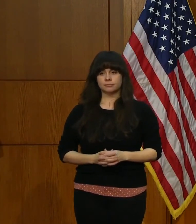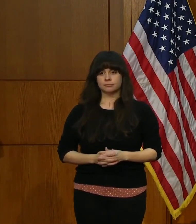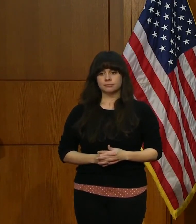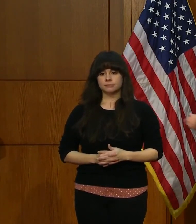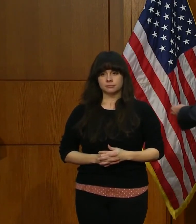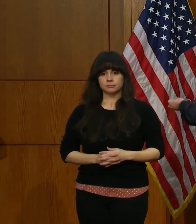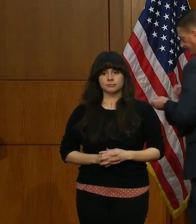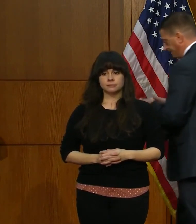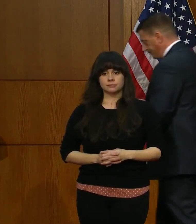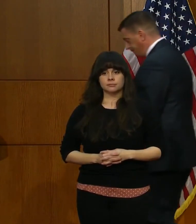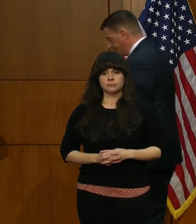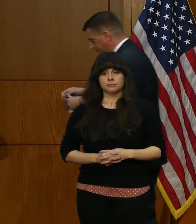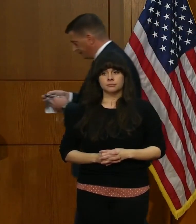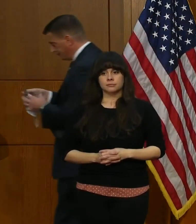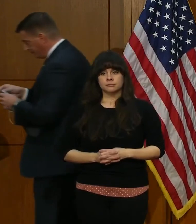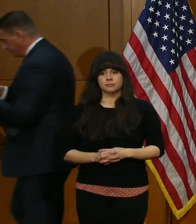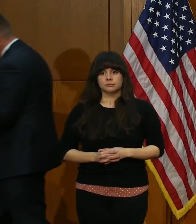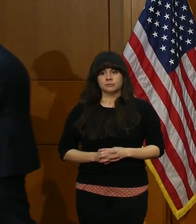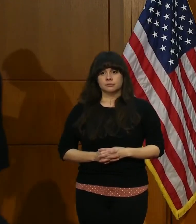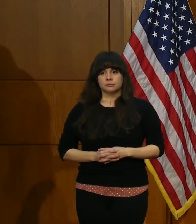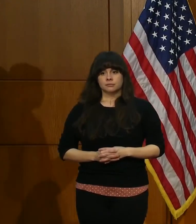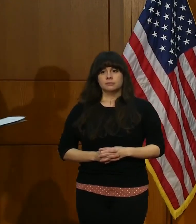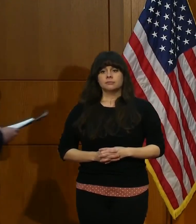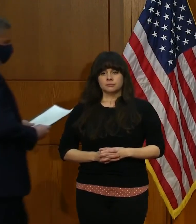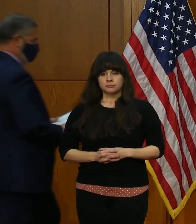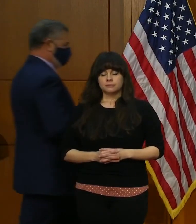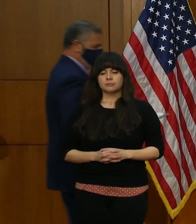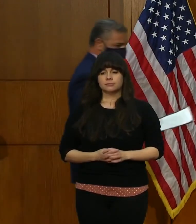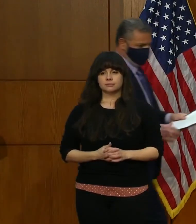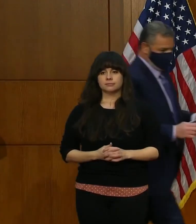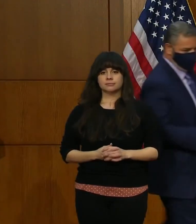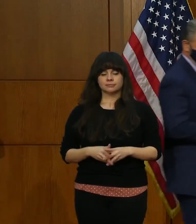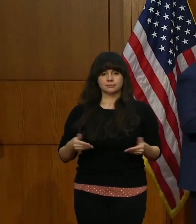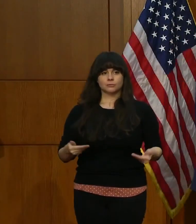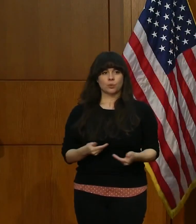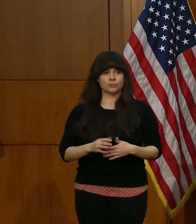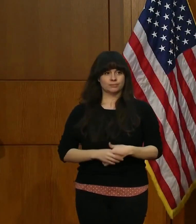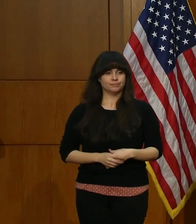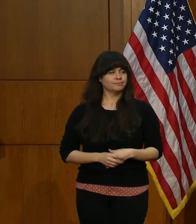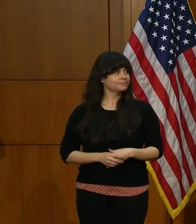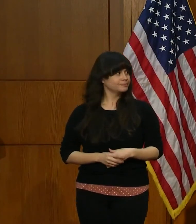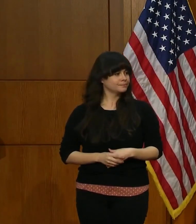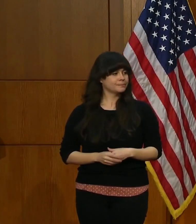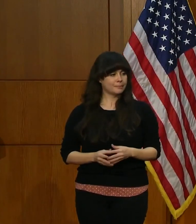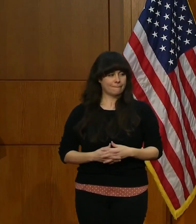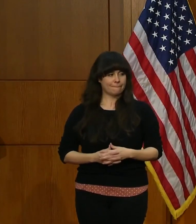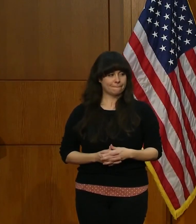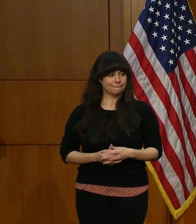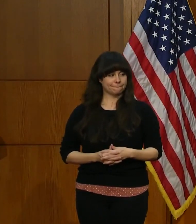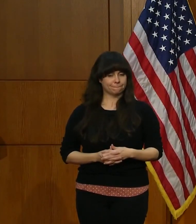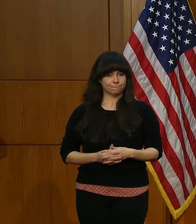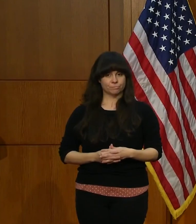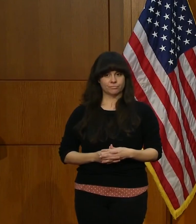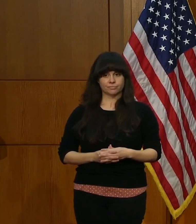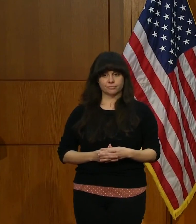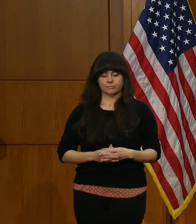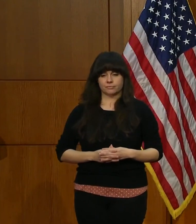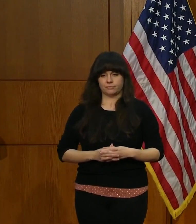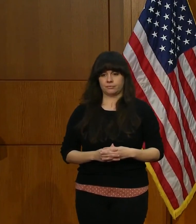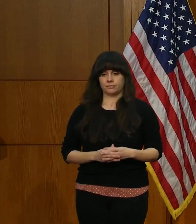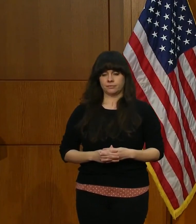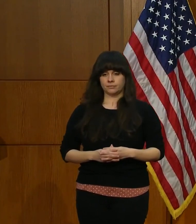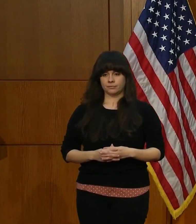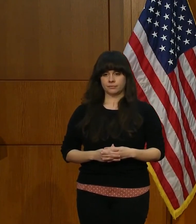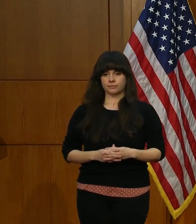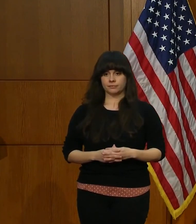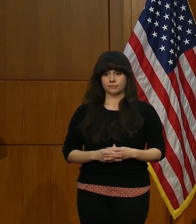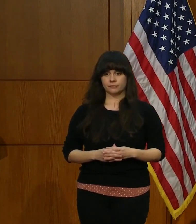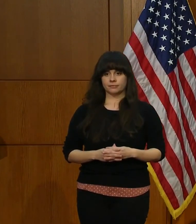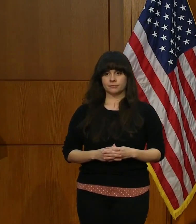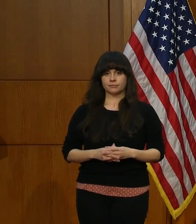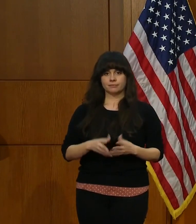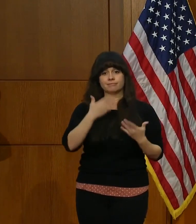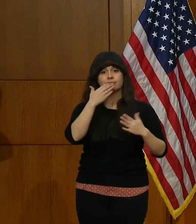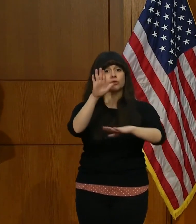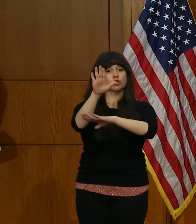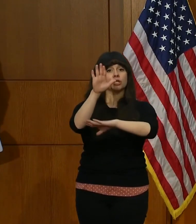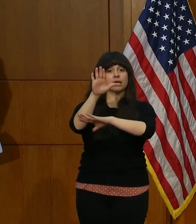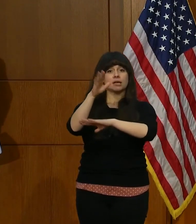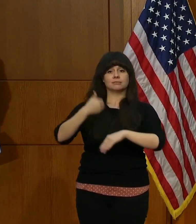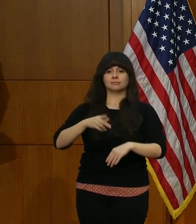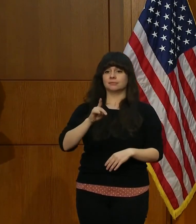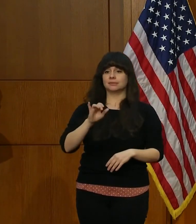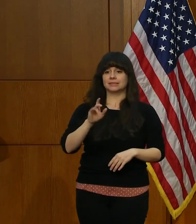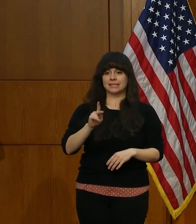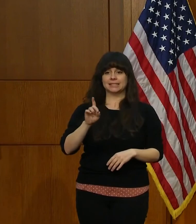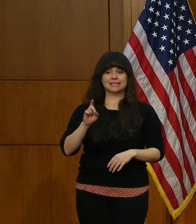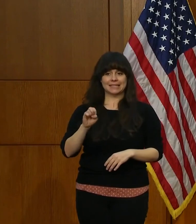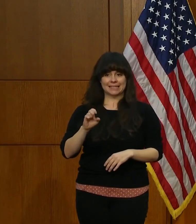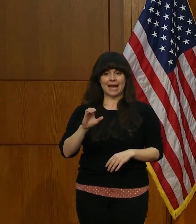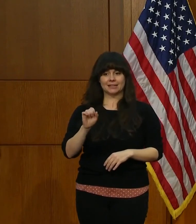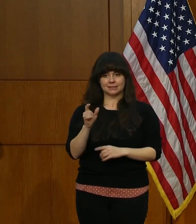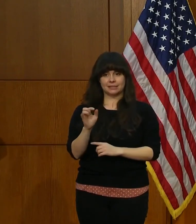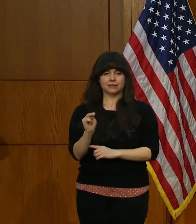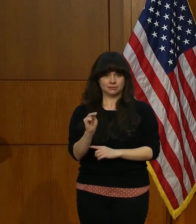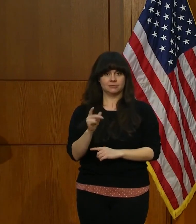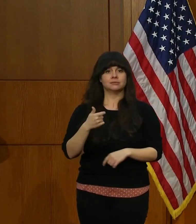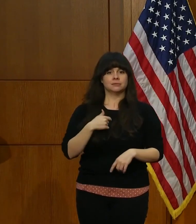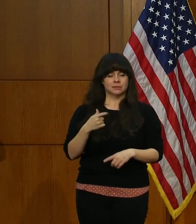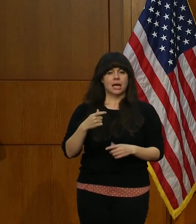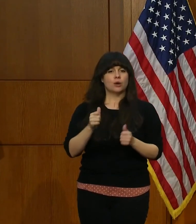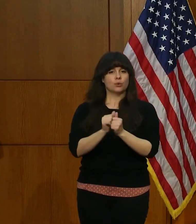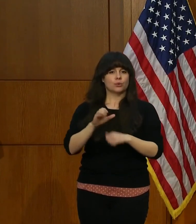IN OUR COMMUNITIES? THANK YOU.